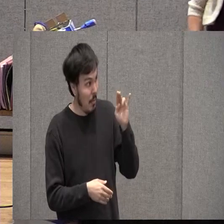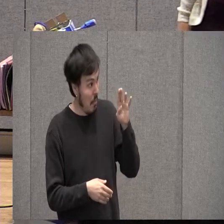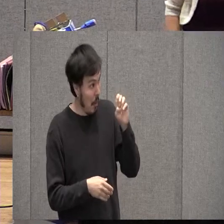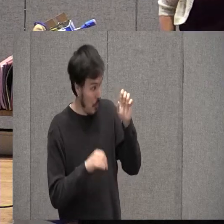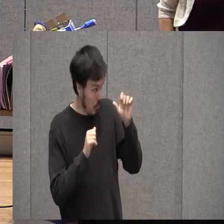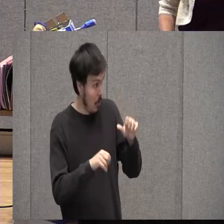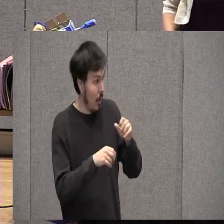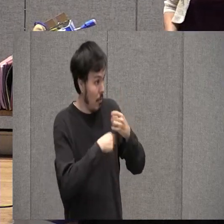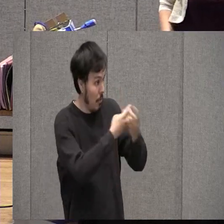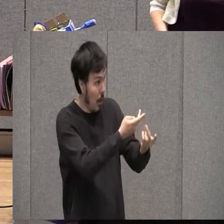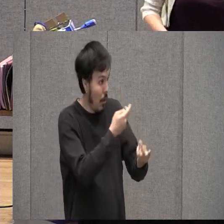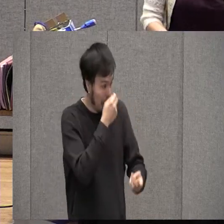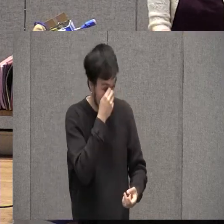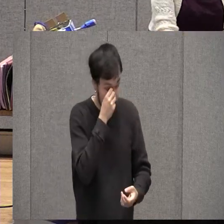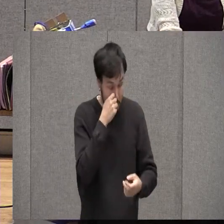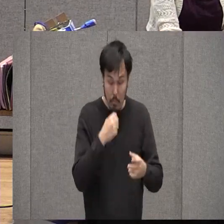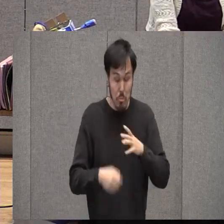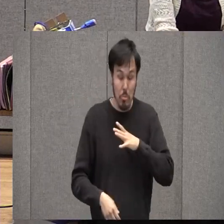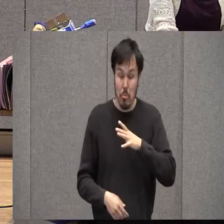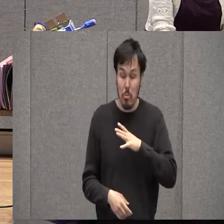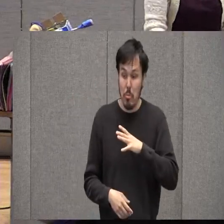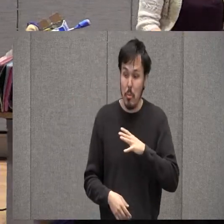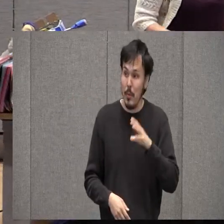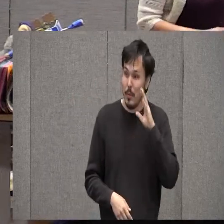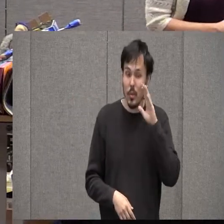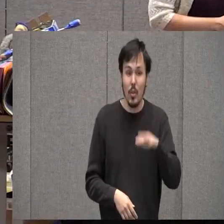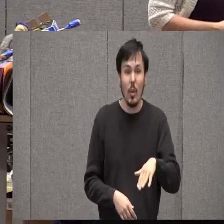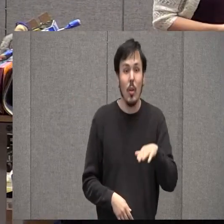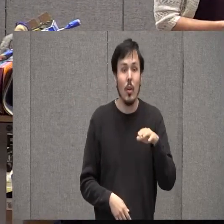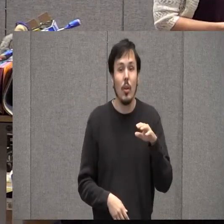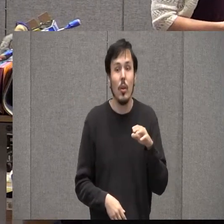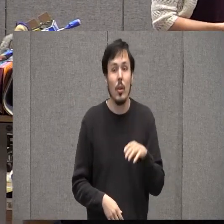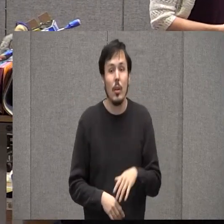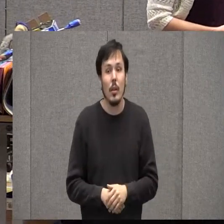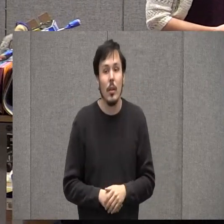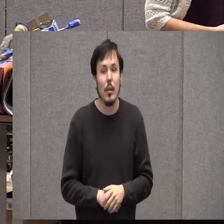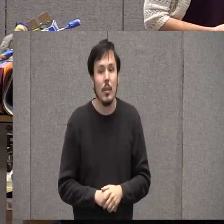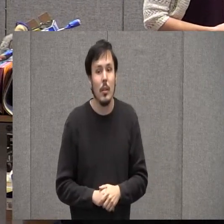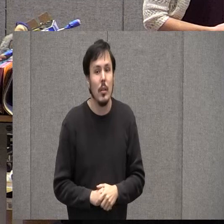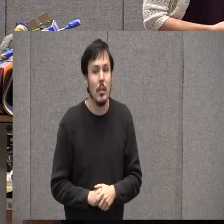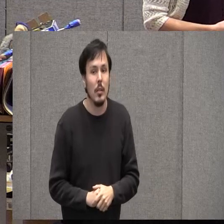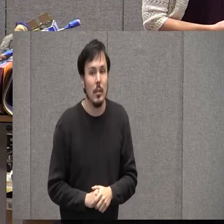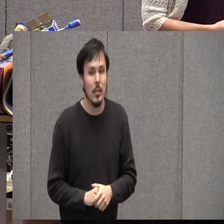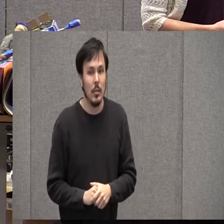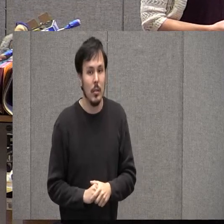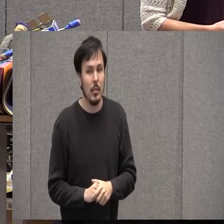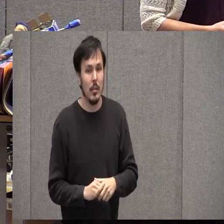Okay, I'm gonna talk about, a lot of people know about salt dough and in the recipe it uses flour,